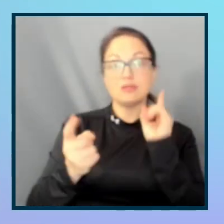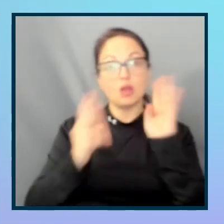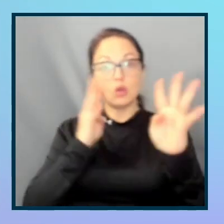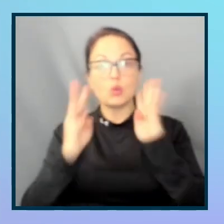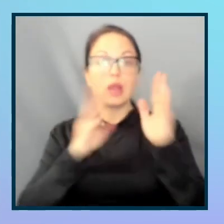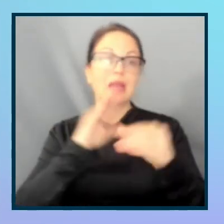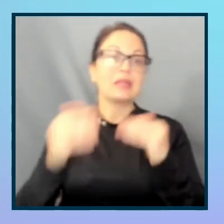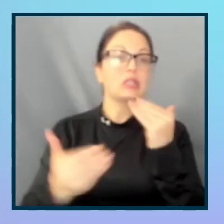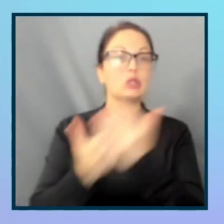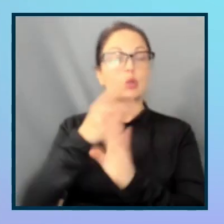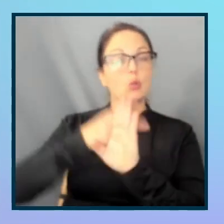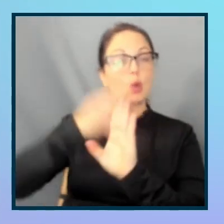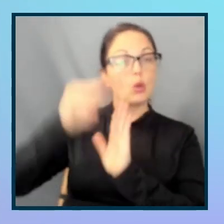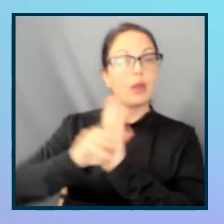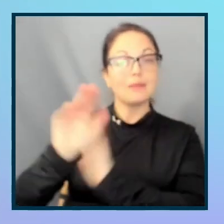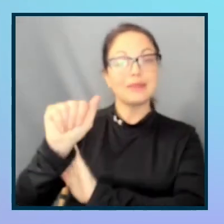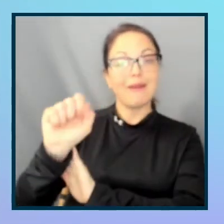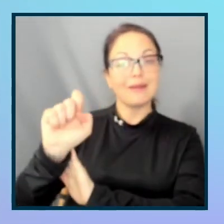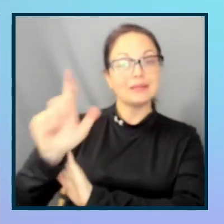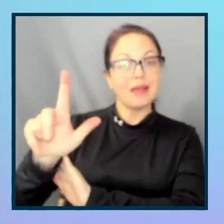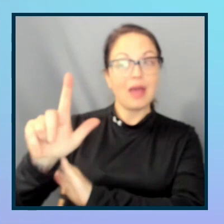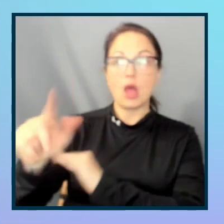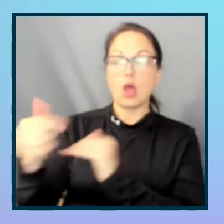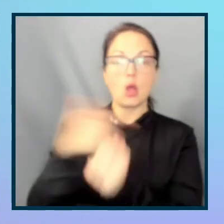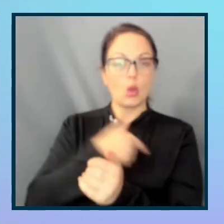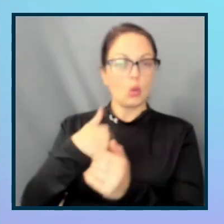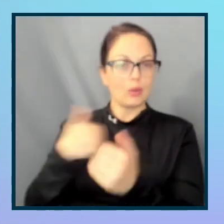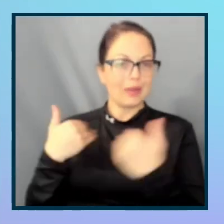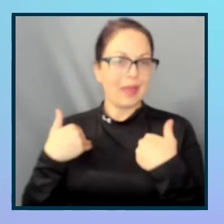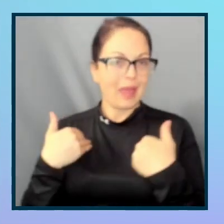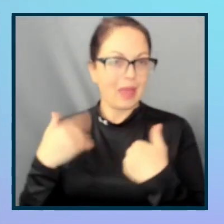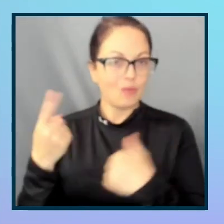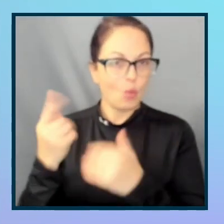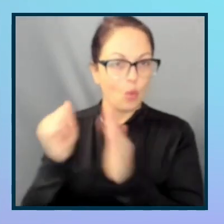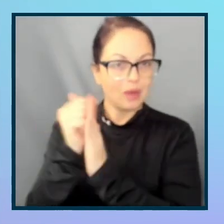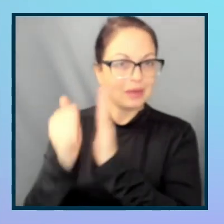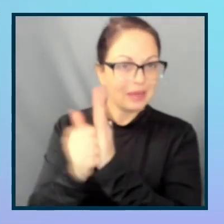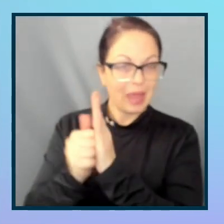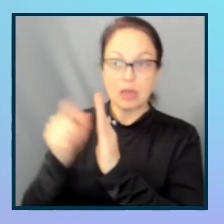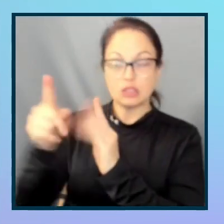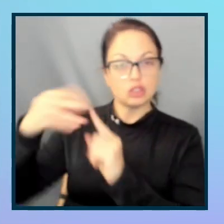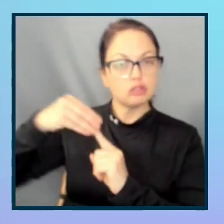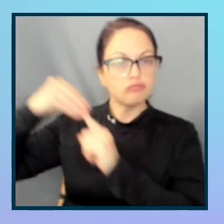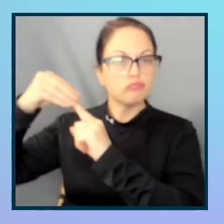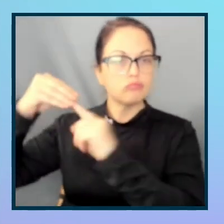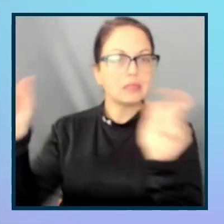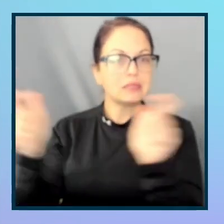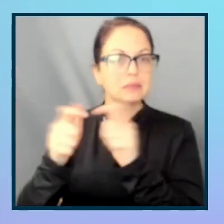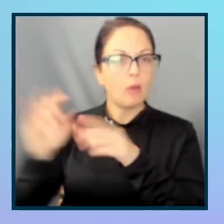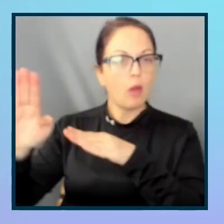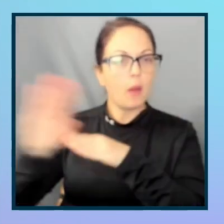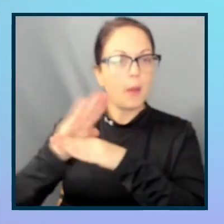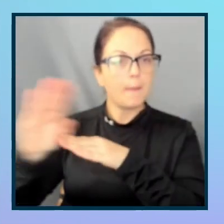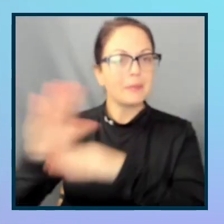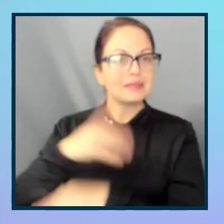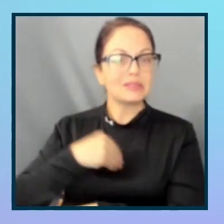We have one accountant who, she has her own practice that specializes in small business owners that have ADHD.